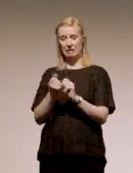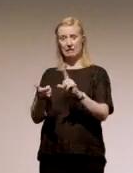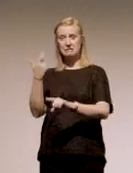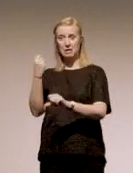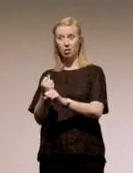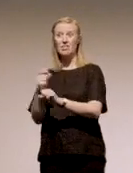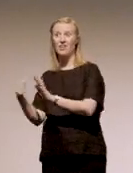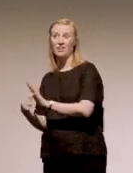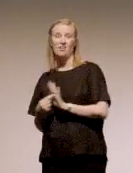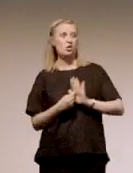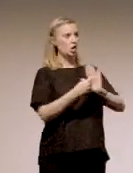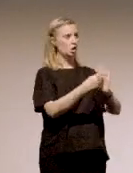make sure that we were actually getting it right.